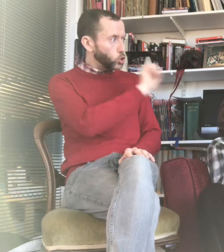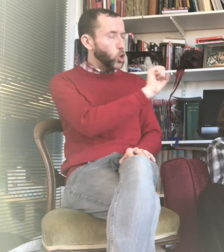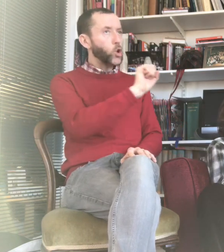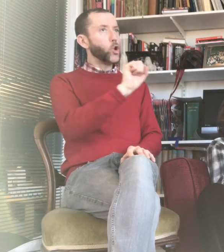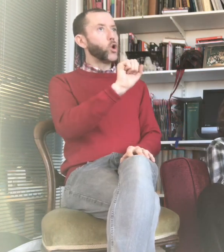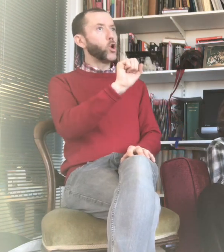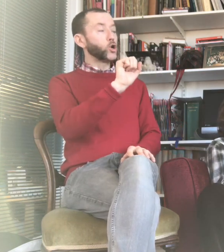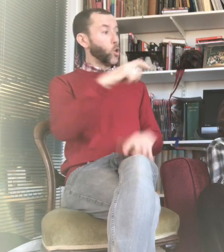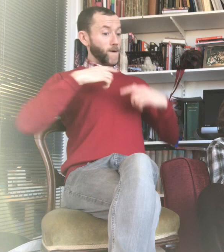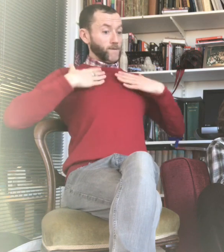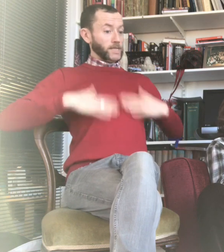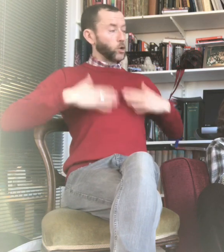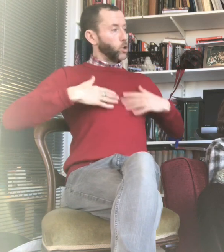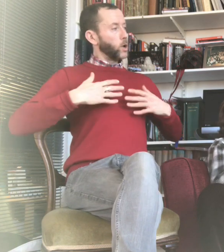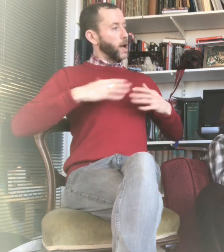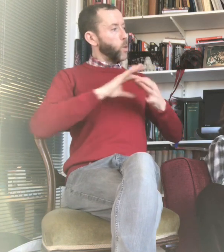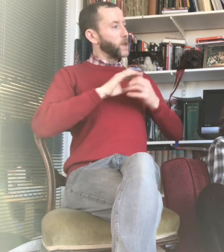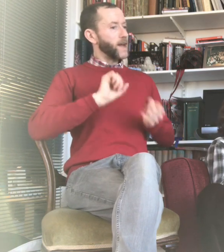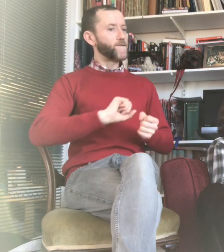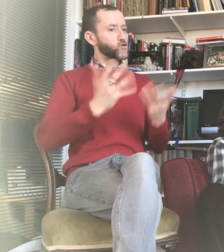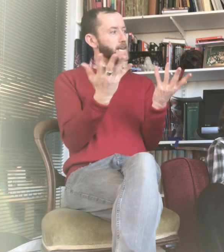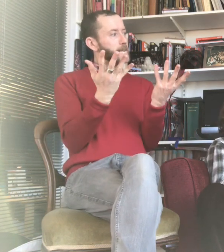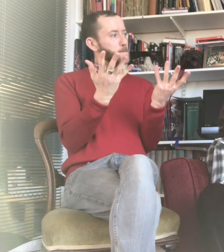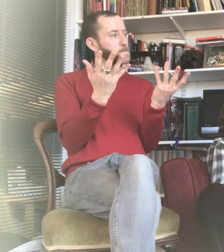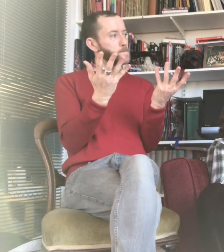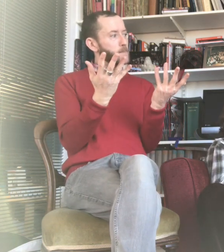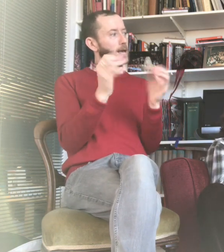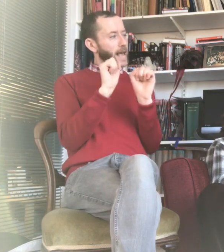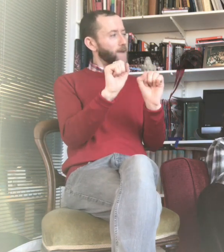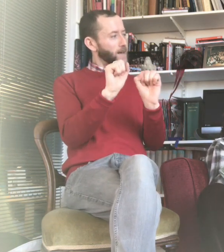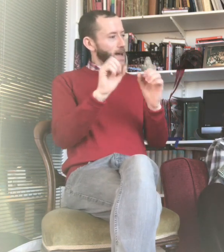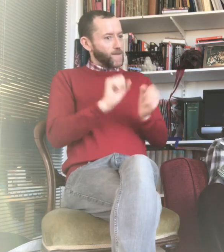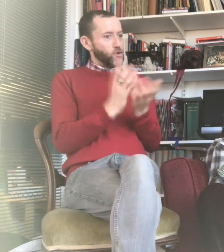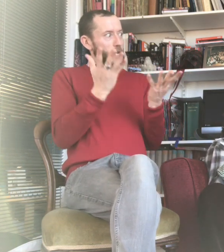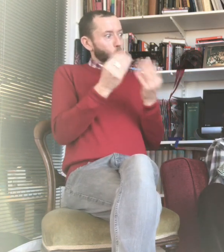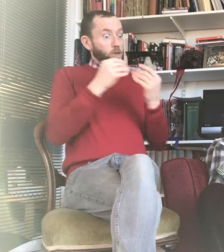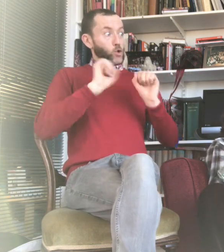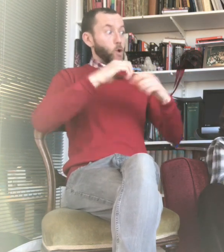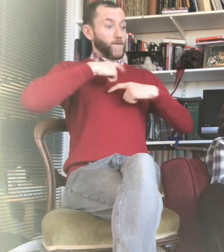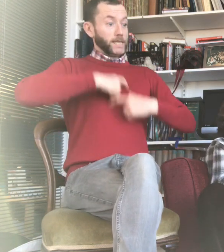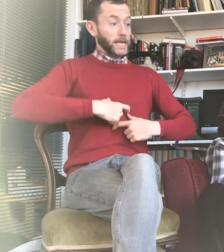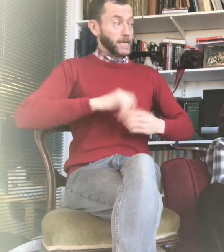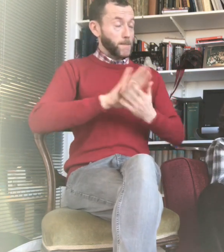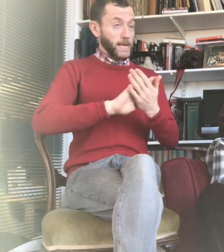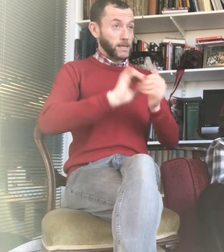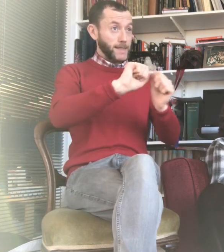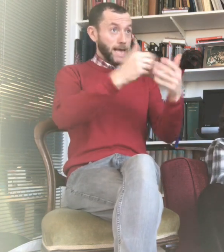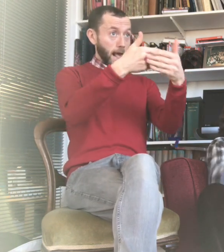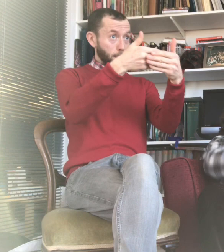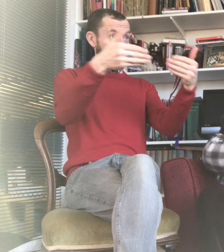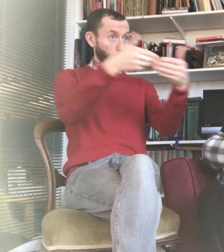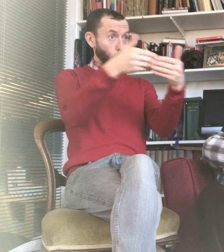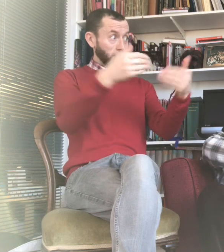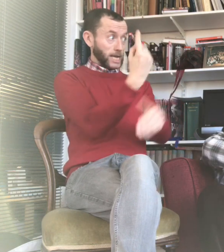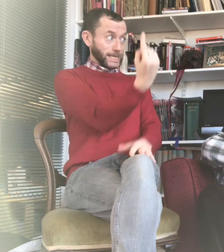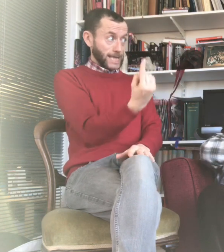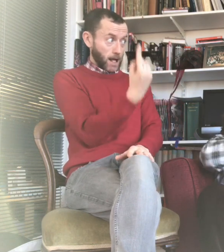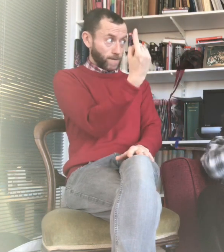physicality. You have that freedom, so that the language that you were expressing